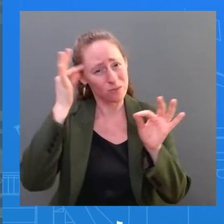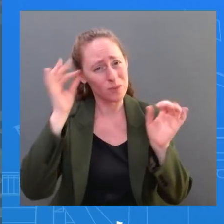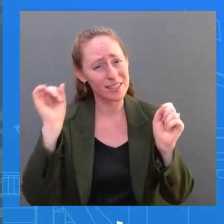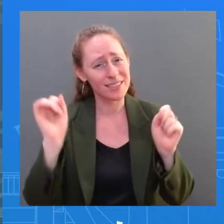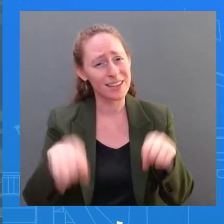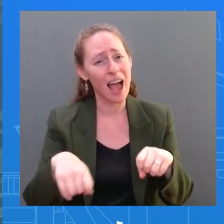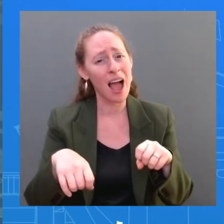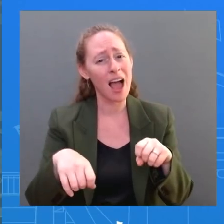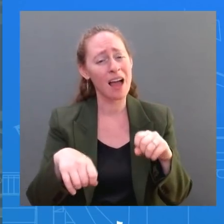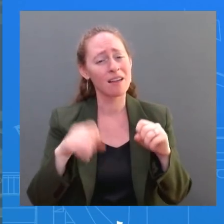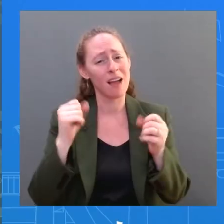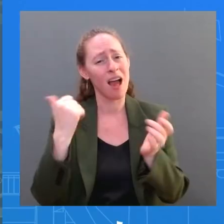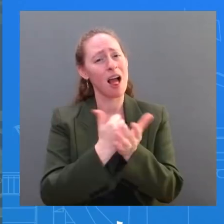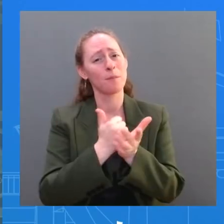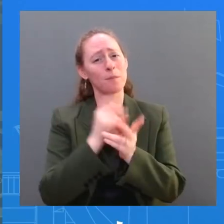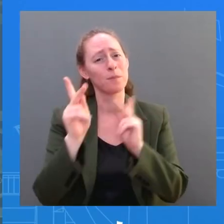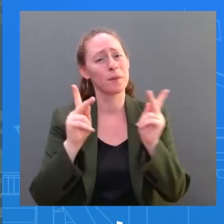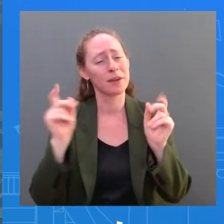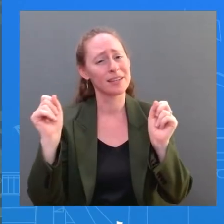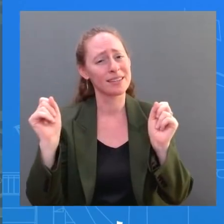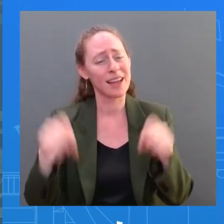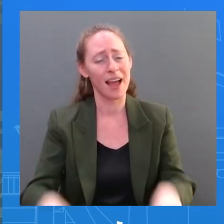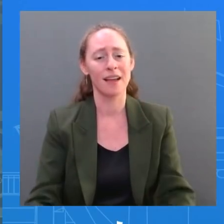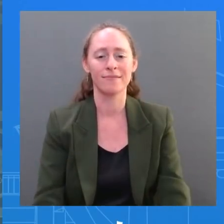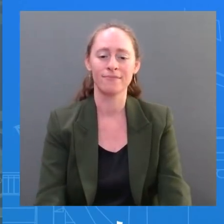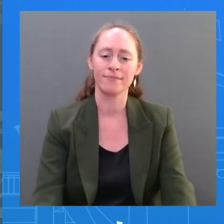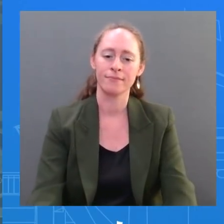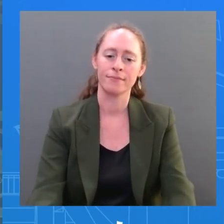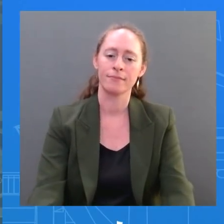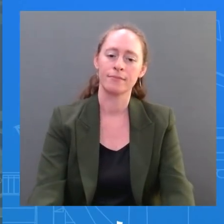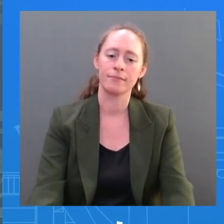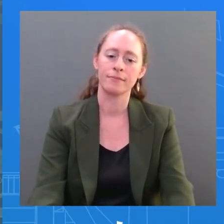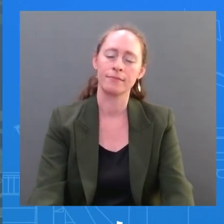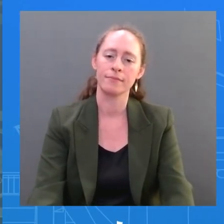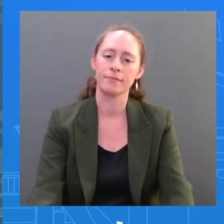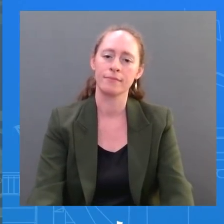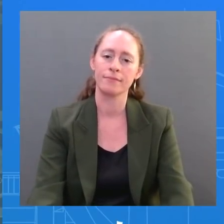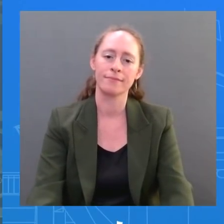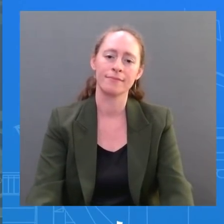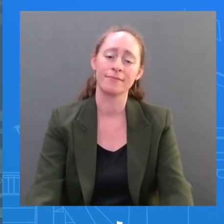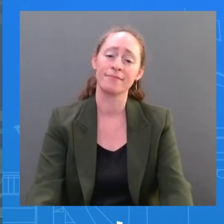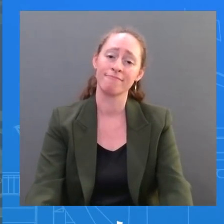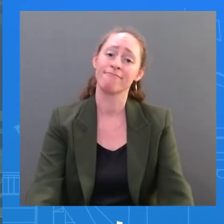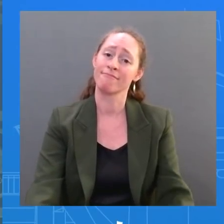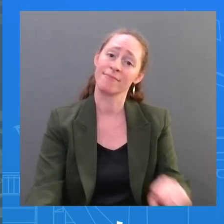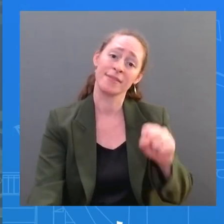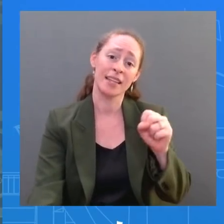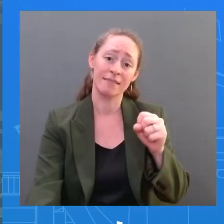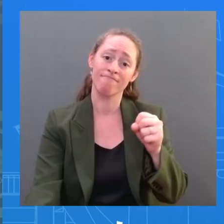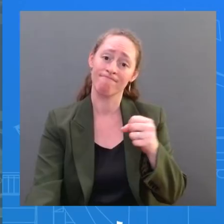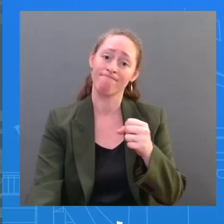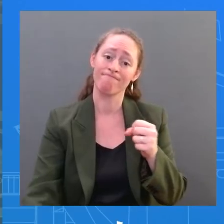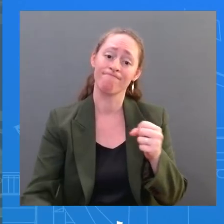But, again, we are happy to see the decrease of gas prices. But we know we need to do more. The Press: Karine?